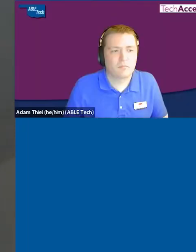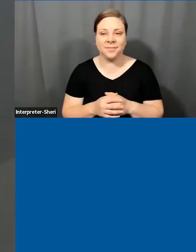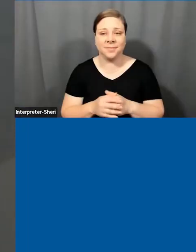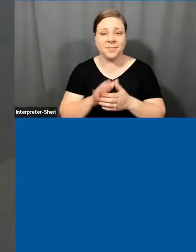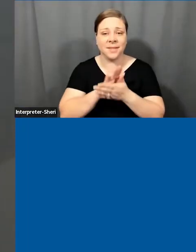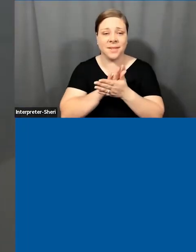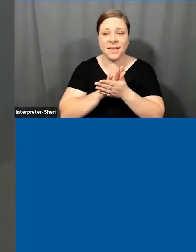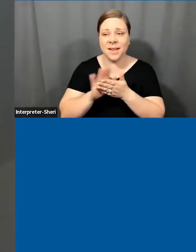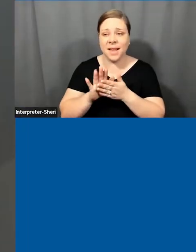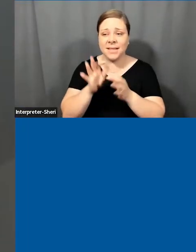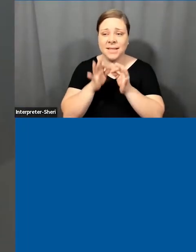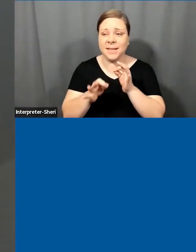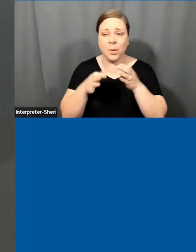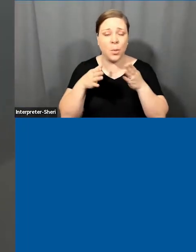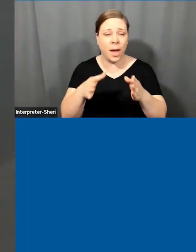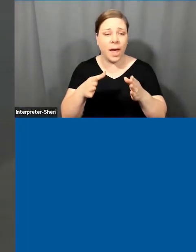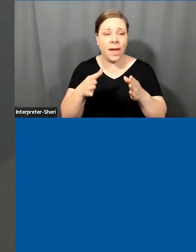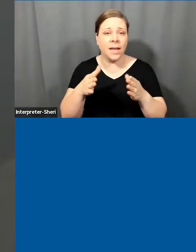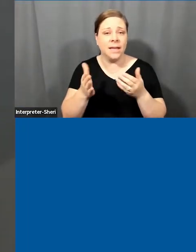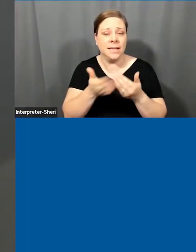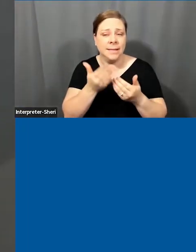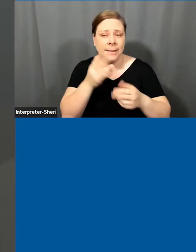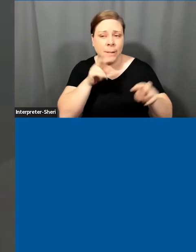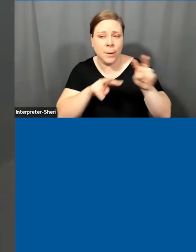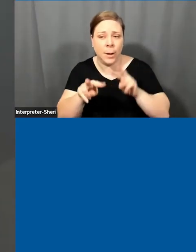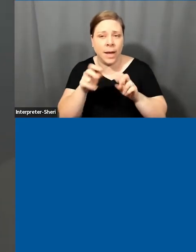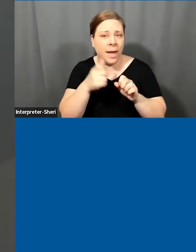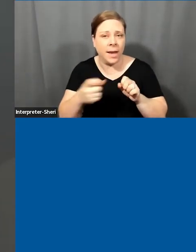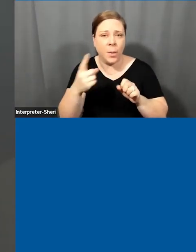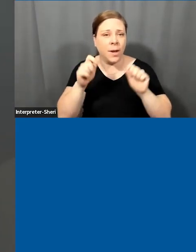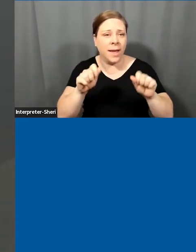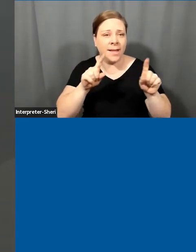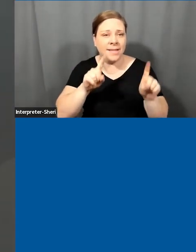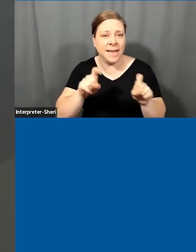for almost anyone to test before you go to an expert to have them help you with your website.